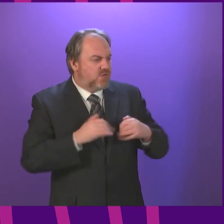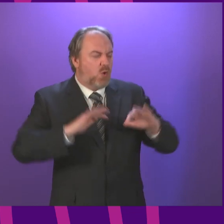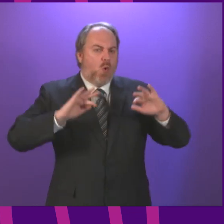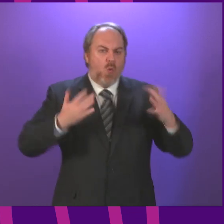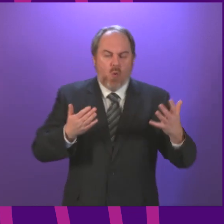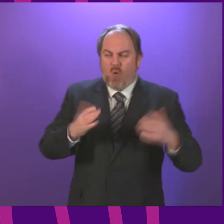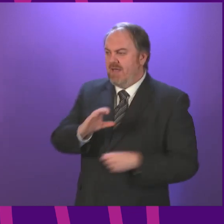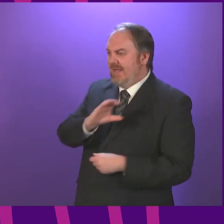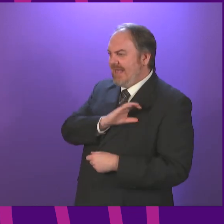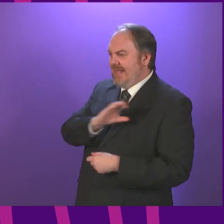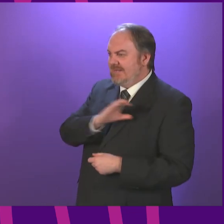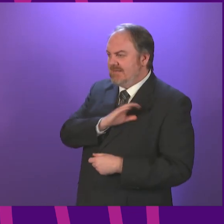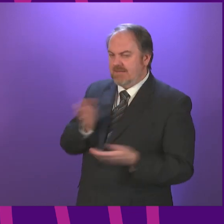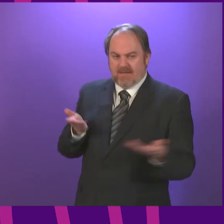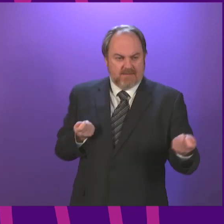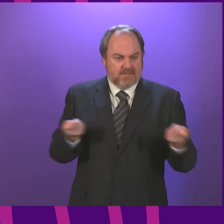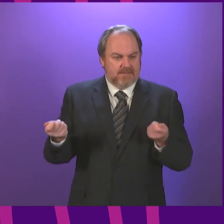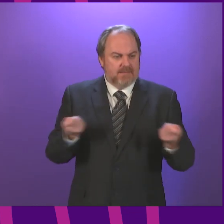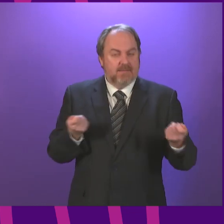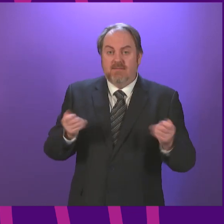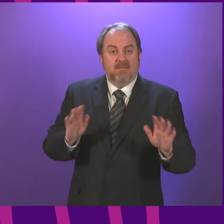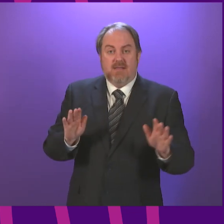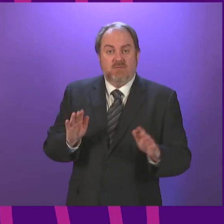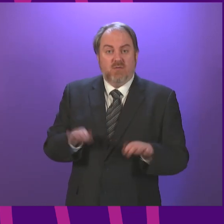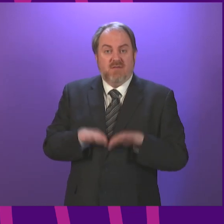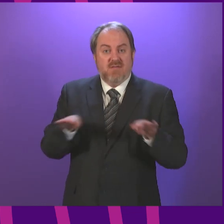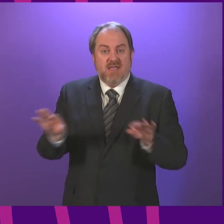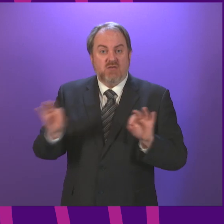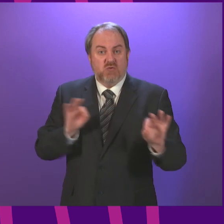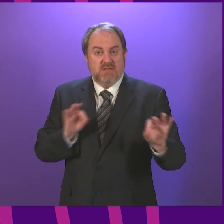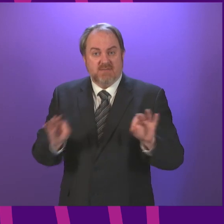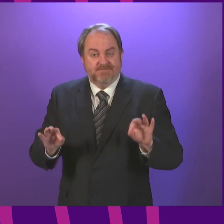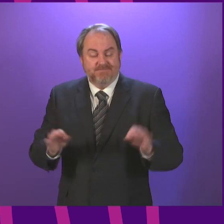The First Minister: Recovery from Covid, whether in relation to